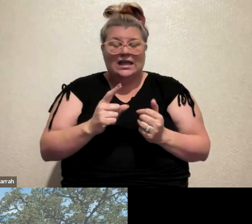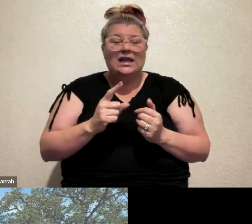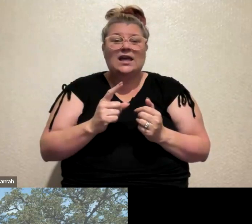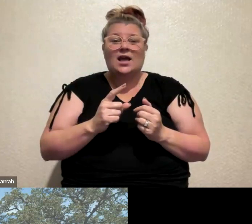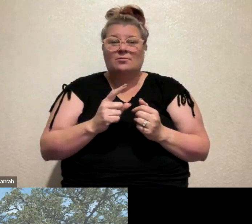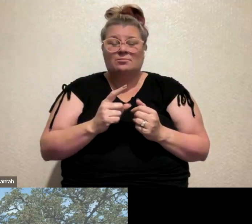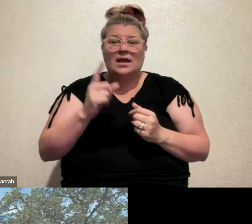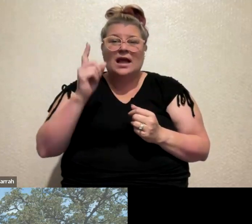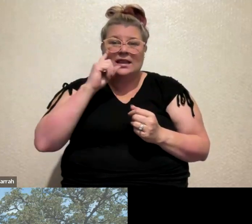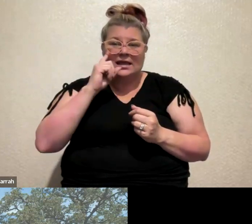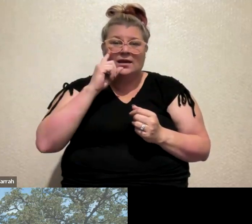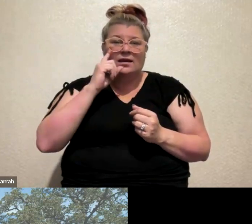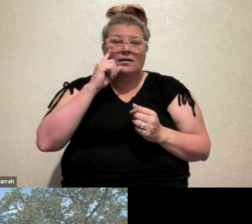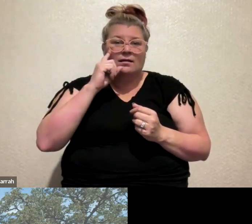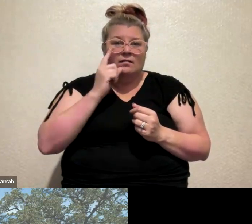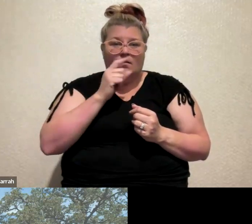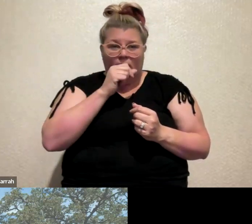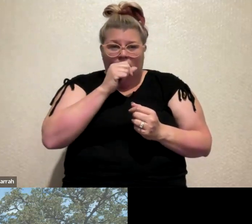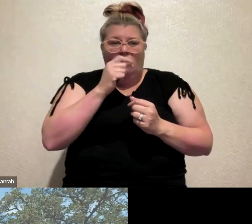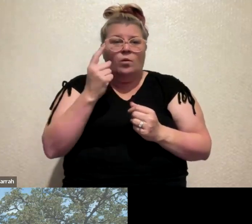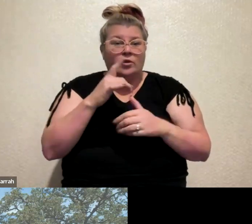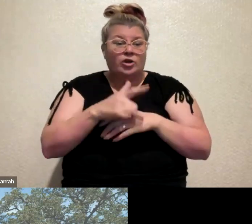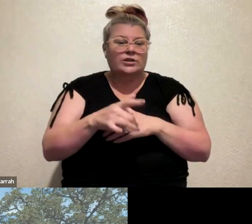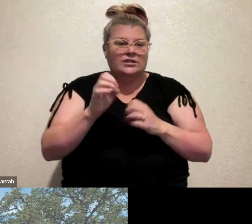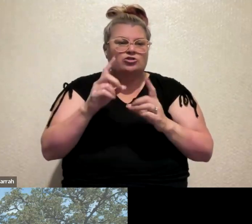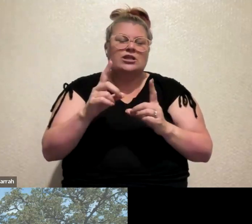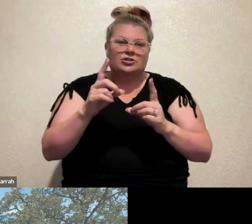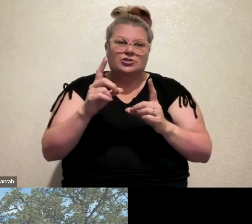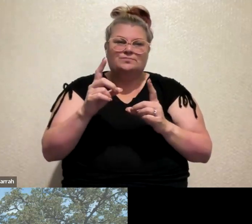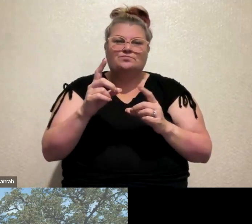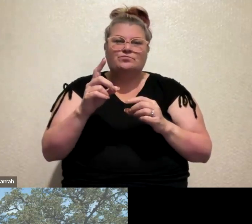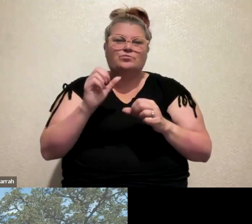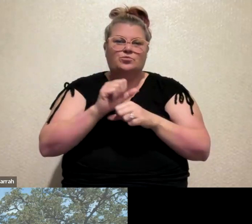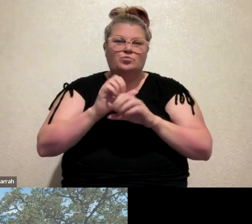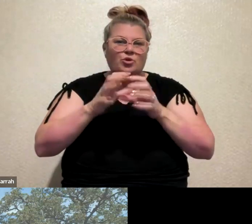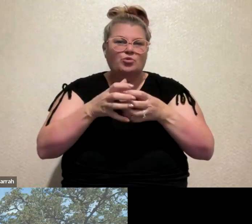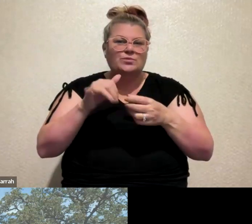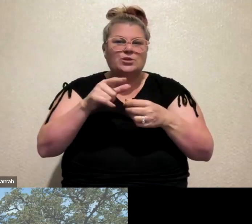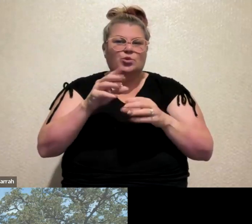think at one of the early education Outcome Area Working Groups that you provided an outstanding